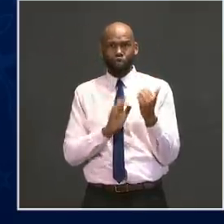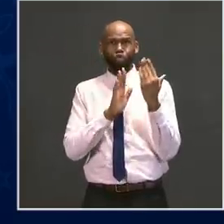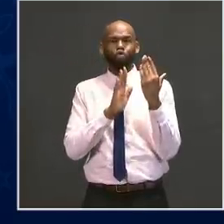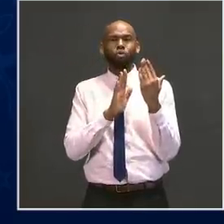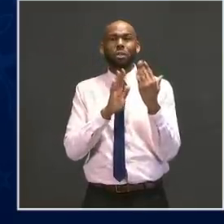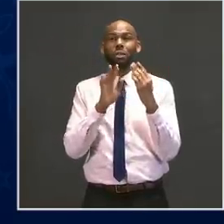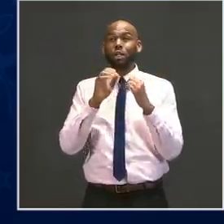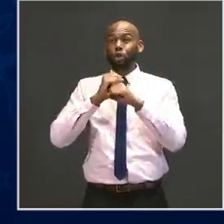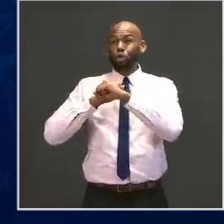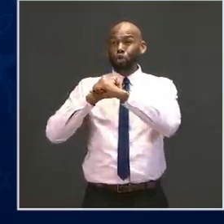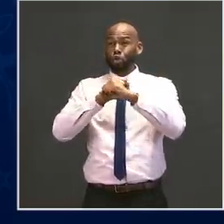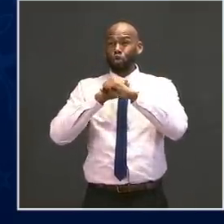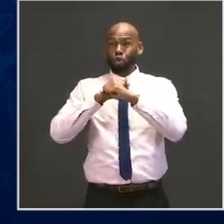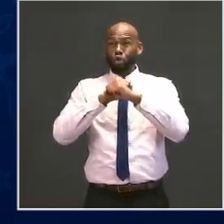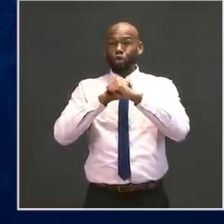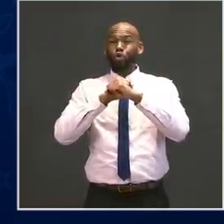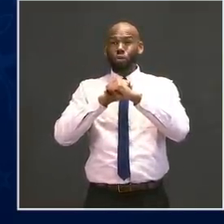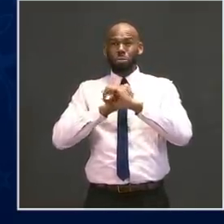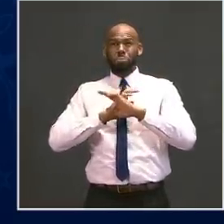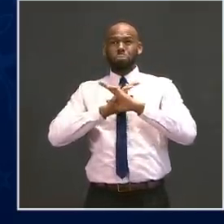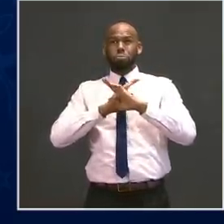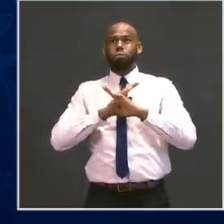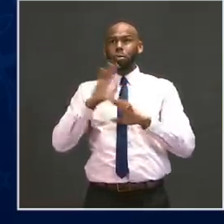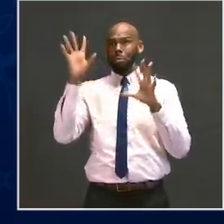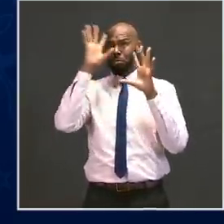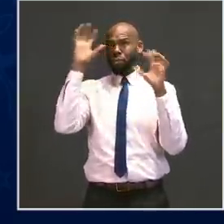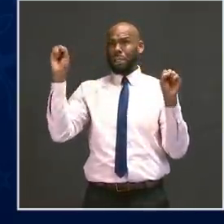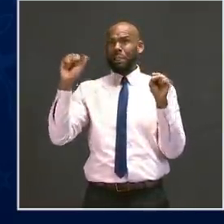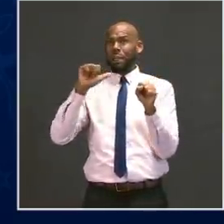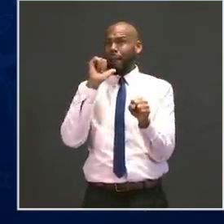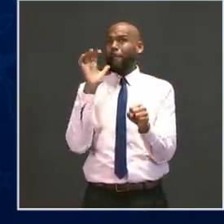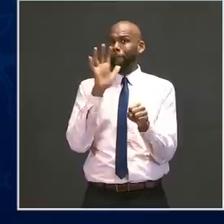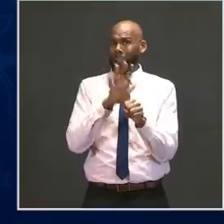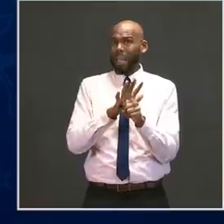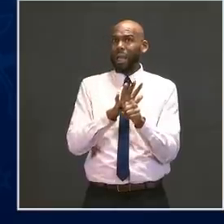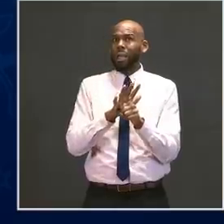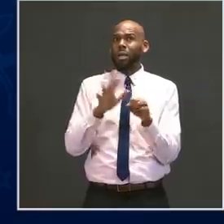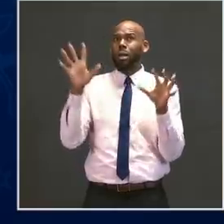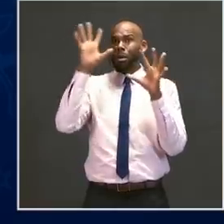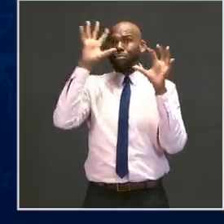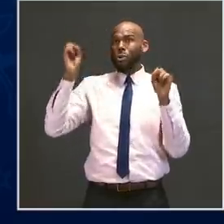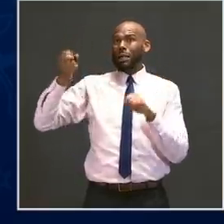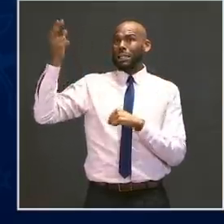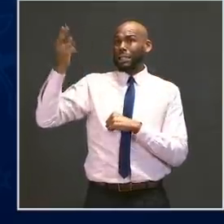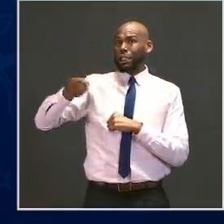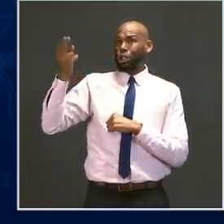is something that the President has a personal commitment to, and his history on this issue is evidence of that.